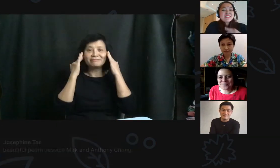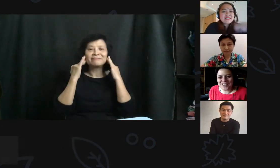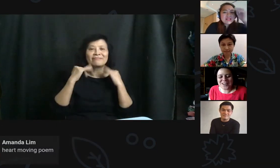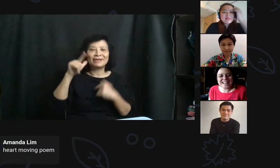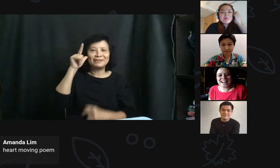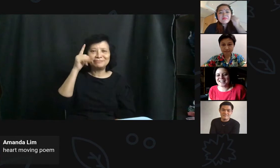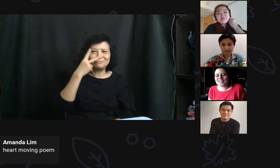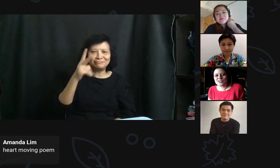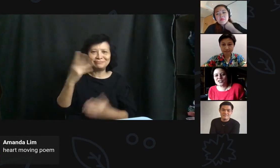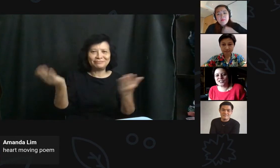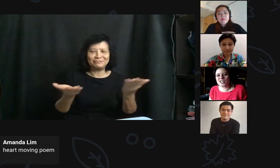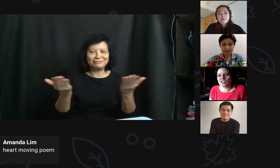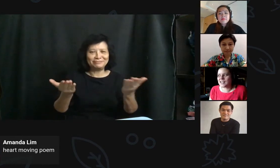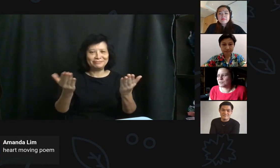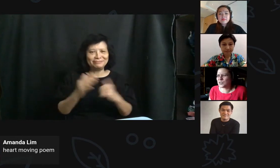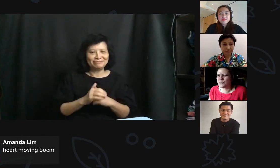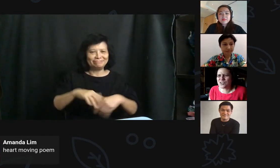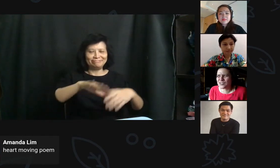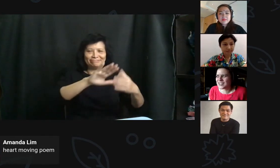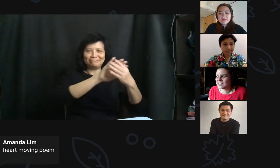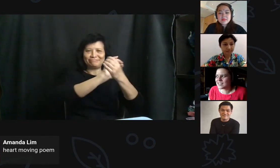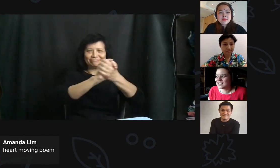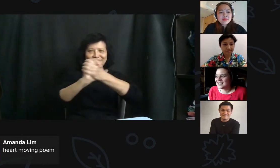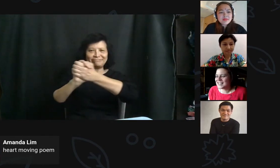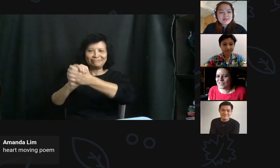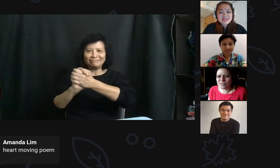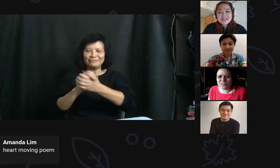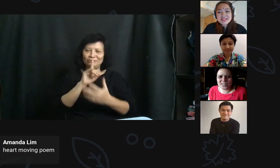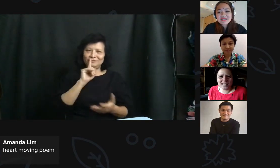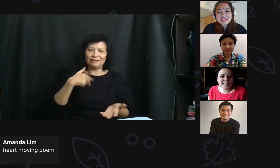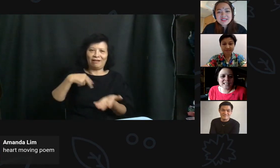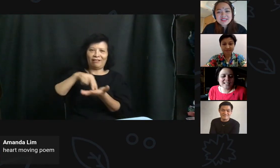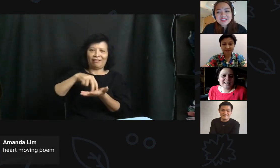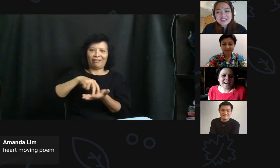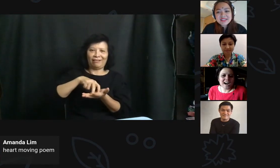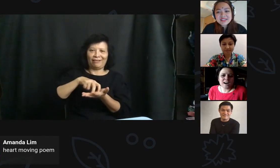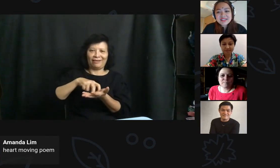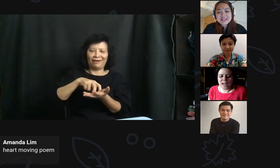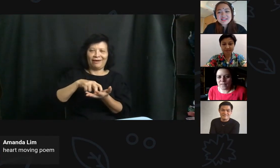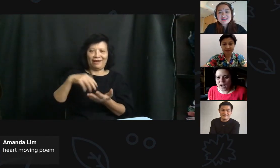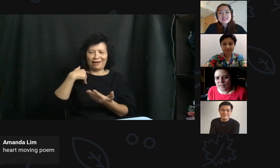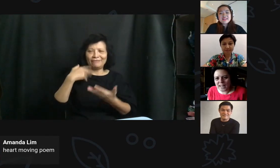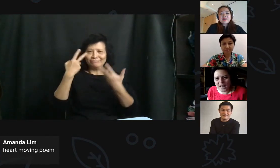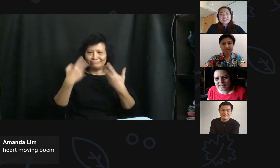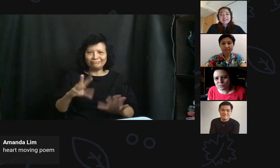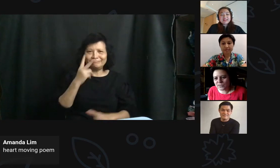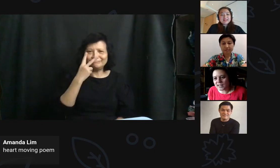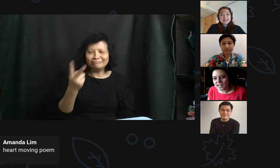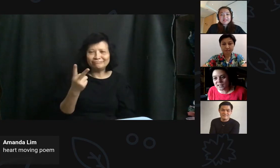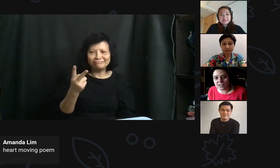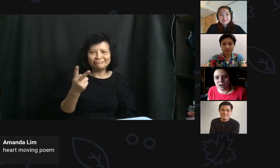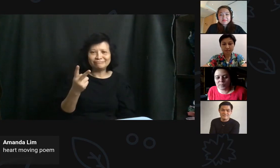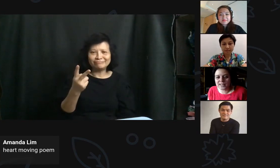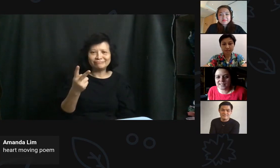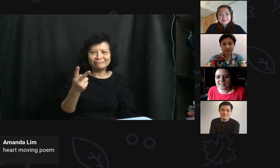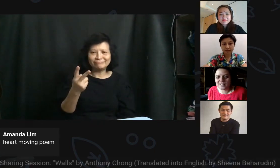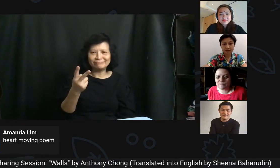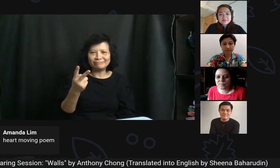Okay guys, congratulation. I was so nervous even though I seen it. Have any, has anyone seen any other comments?